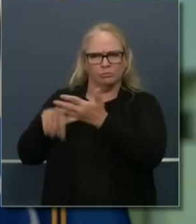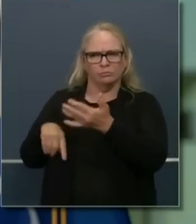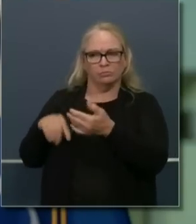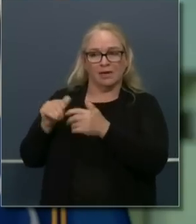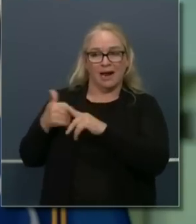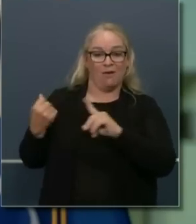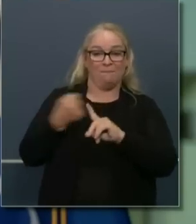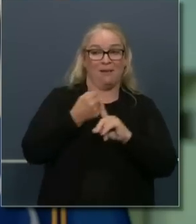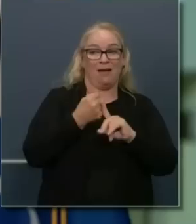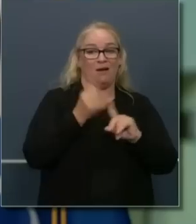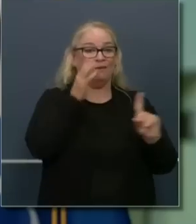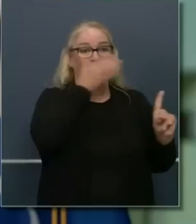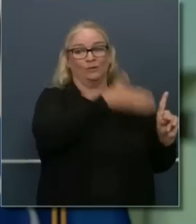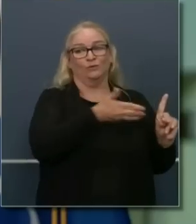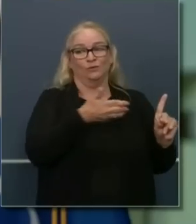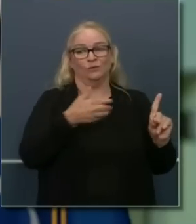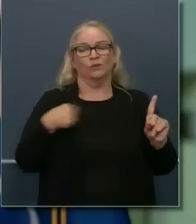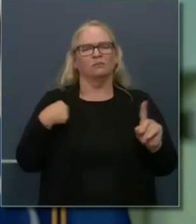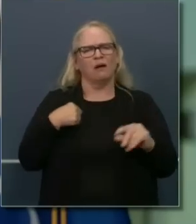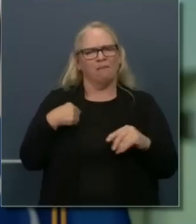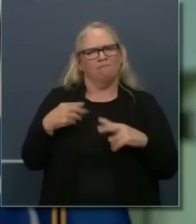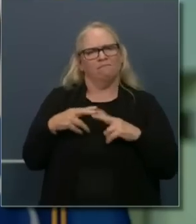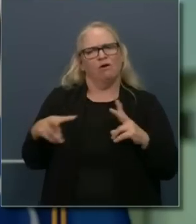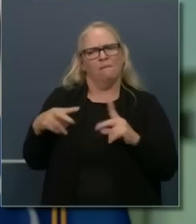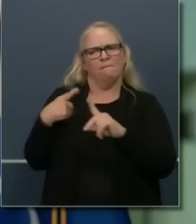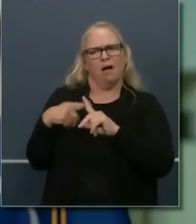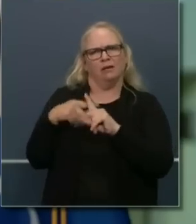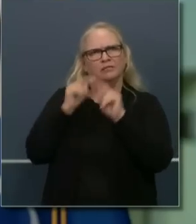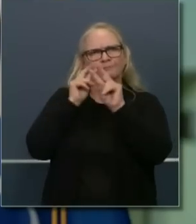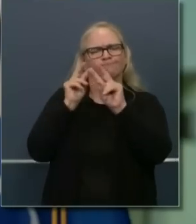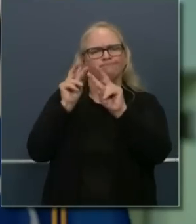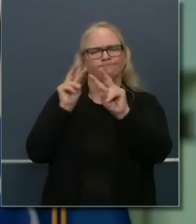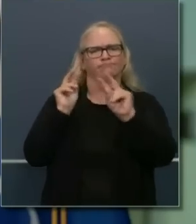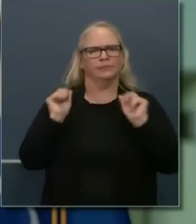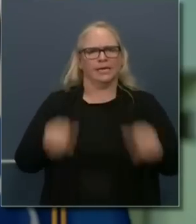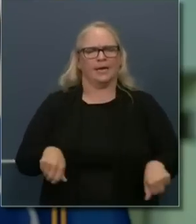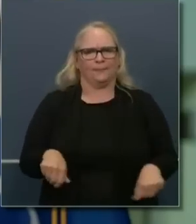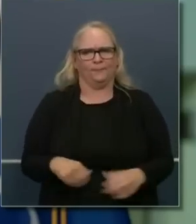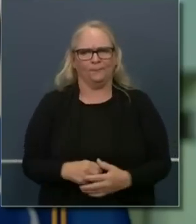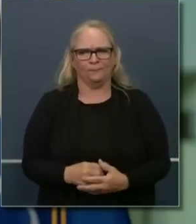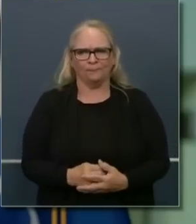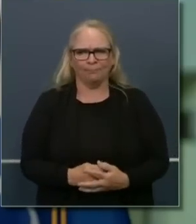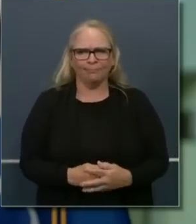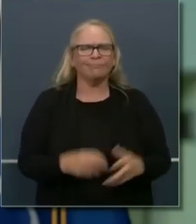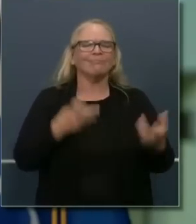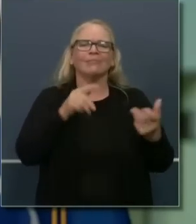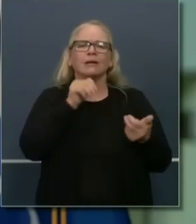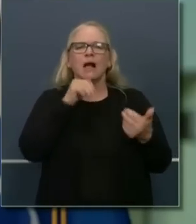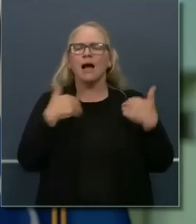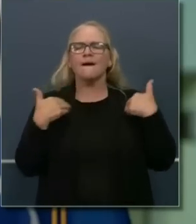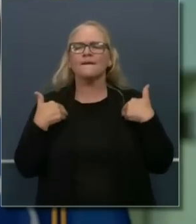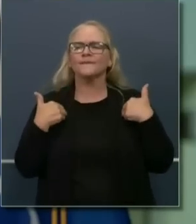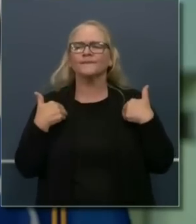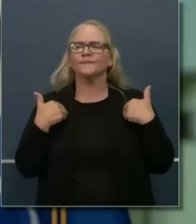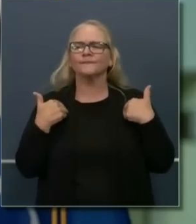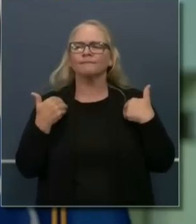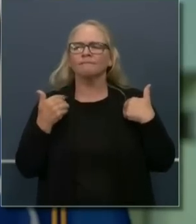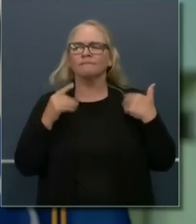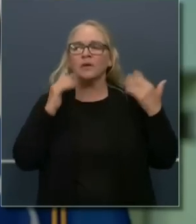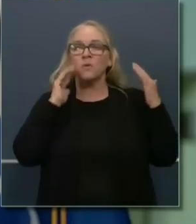PREPARING FOR THE REST OF THE FALL. I'M NOT THE OPINION OF THE MOST AND ON MANY OCCASIONS IT'LL BE